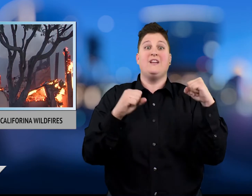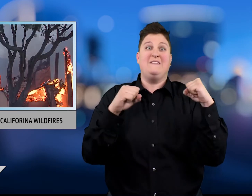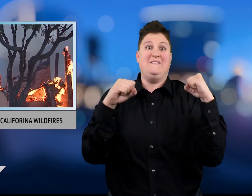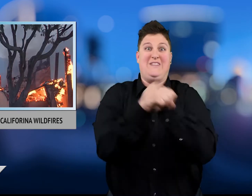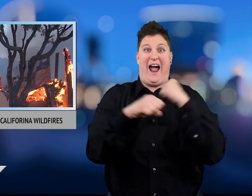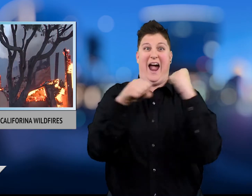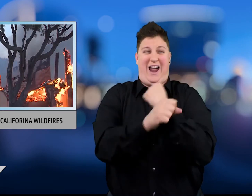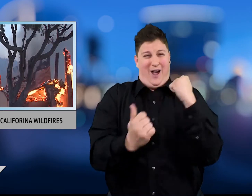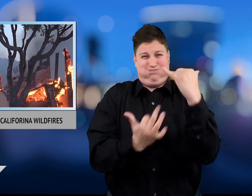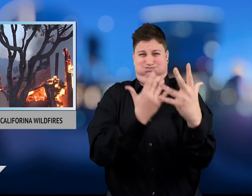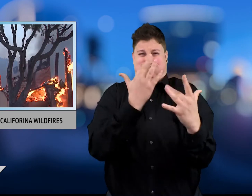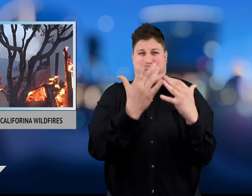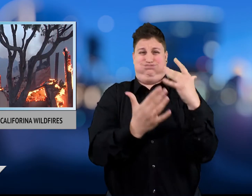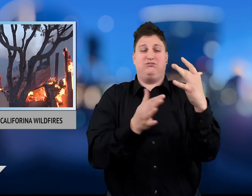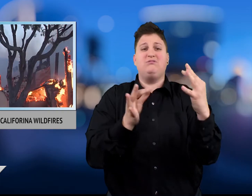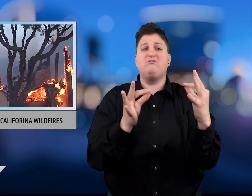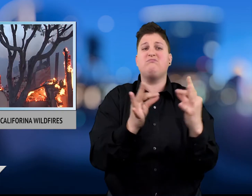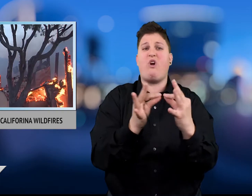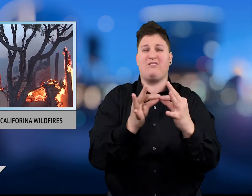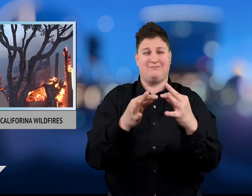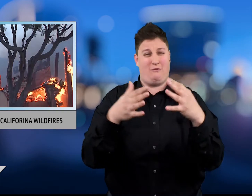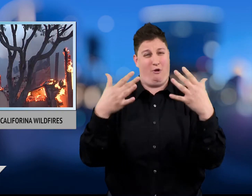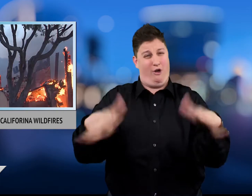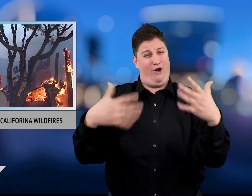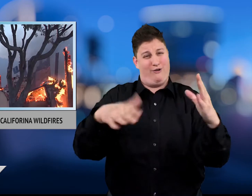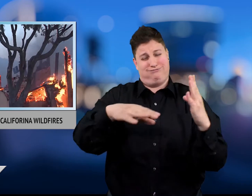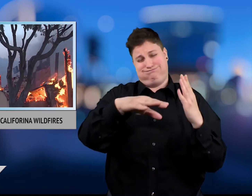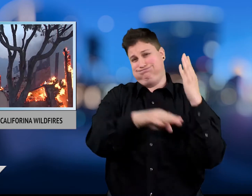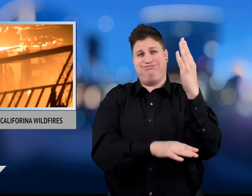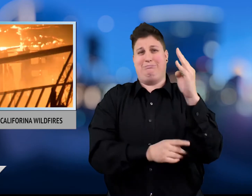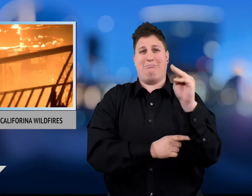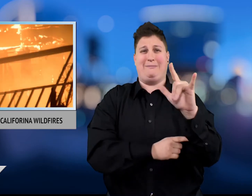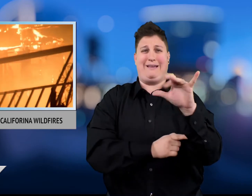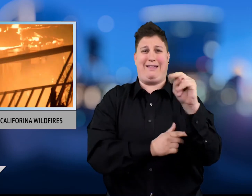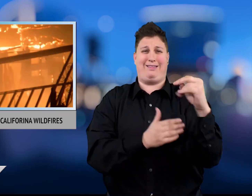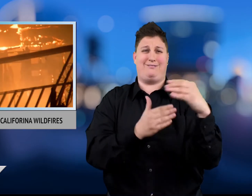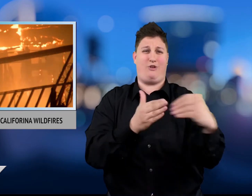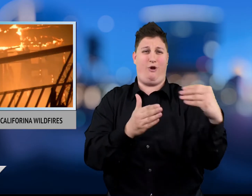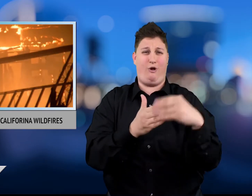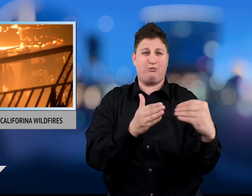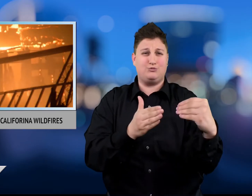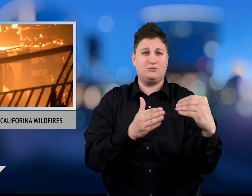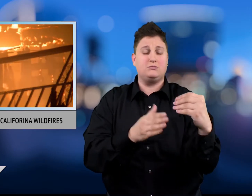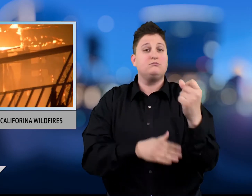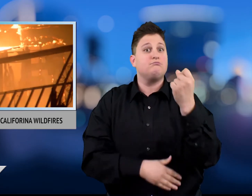The cost of fighting the blaze is already in the tens of millions of dollars.